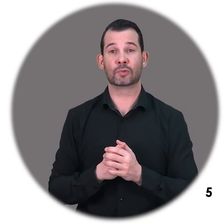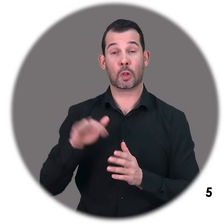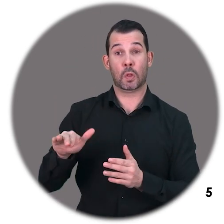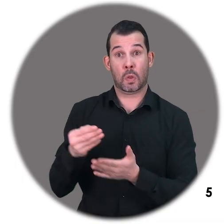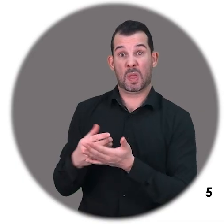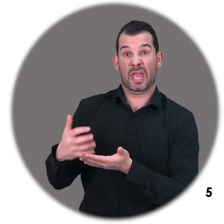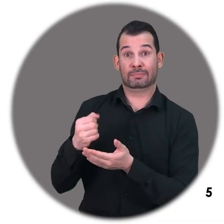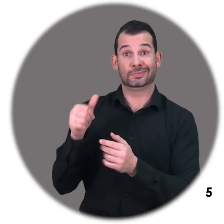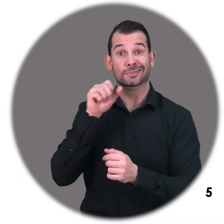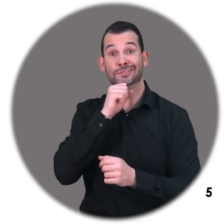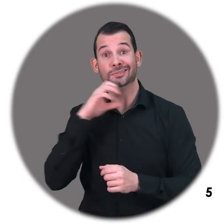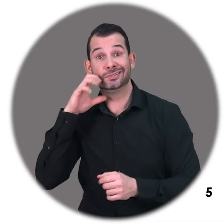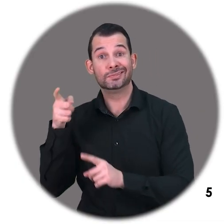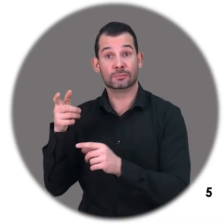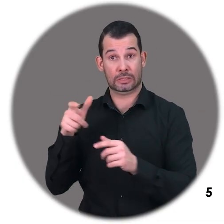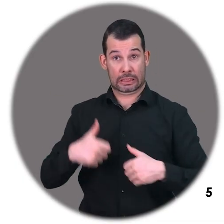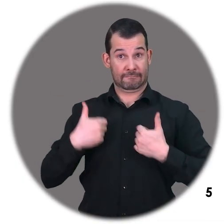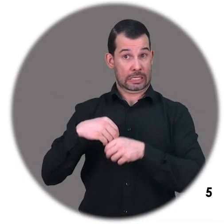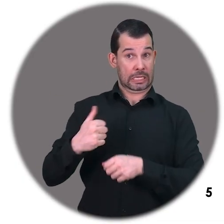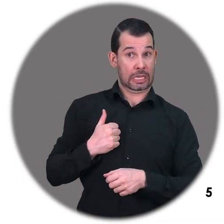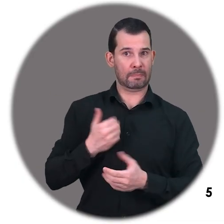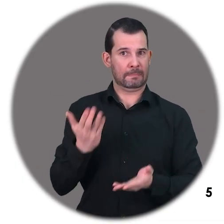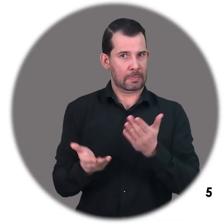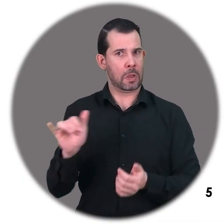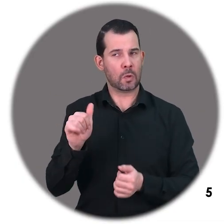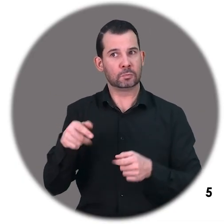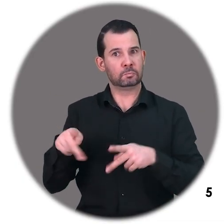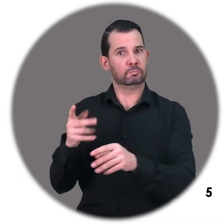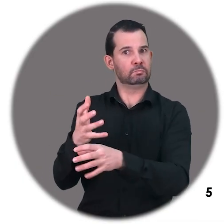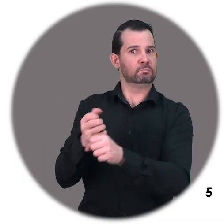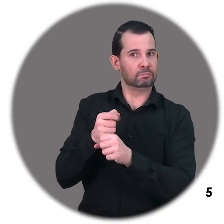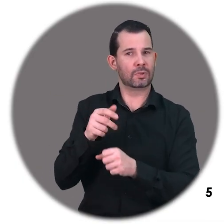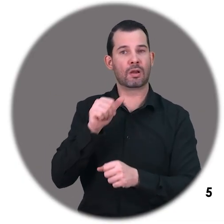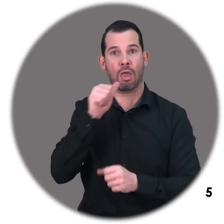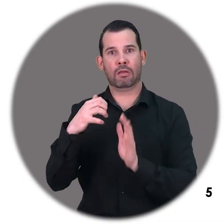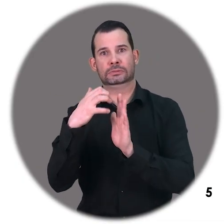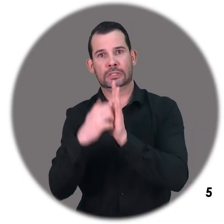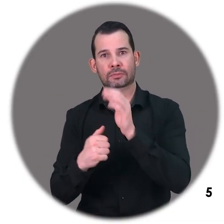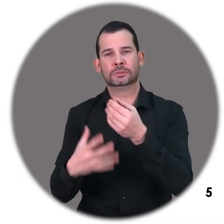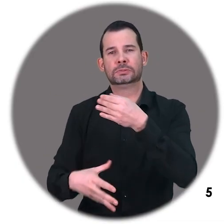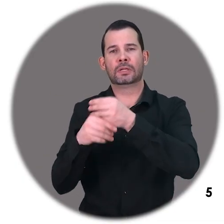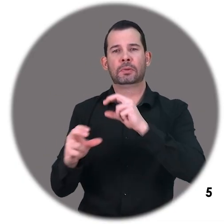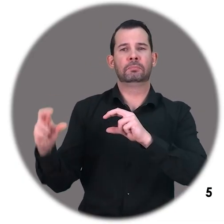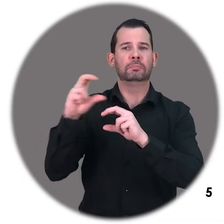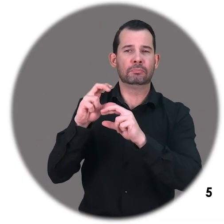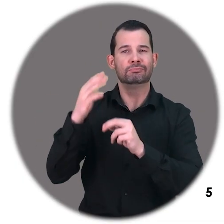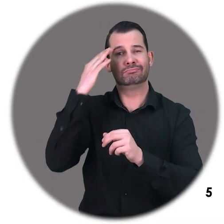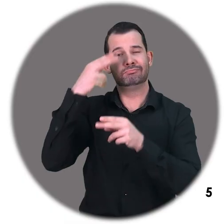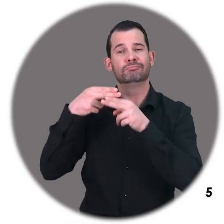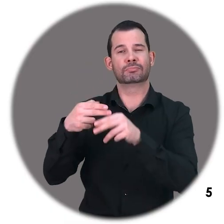Lower-income seniors who are living in Canada may also be entitled to a non-taxable supplement known